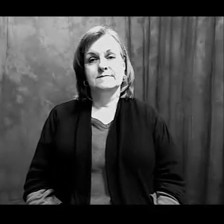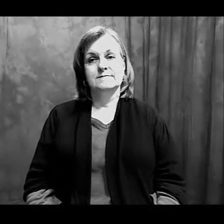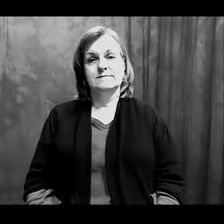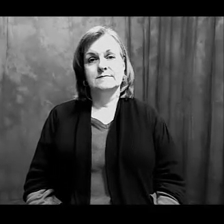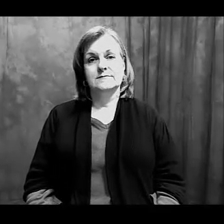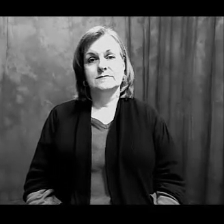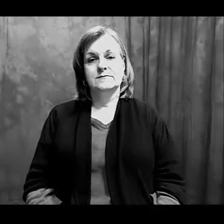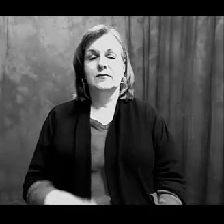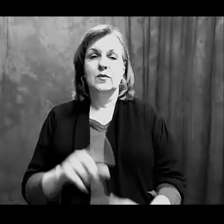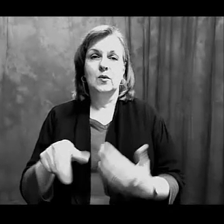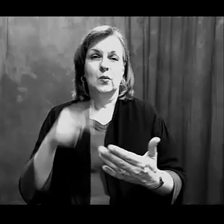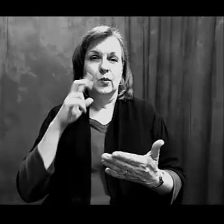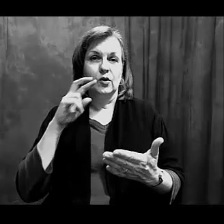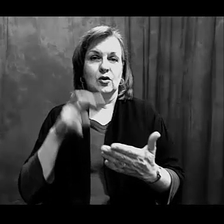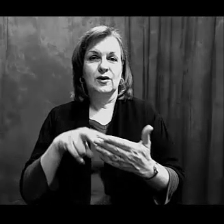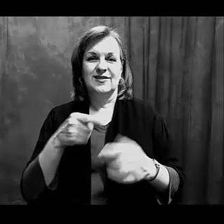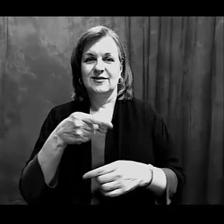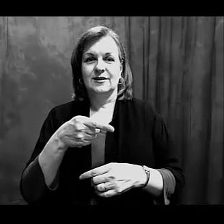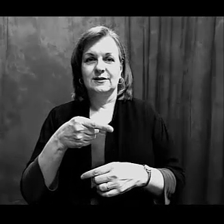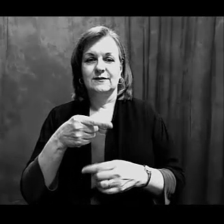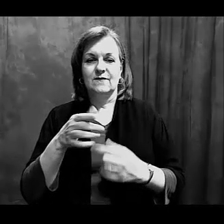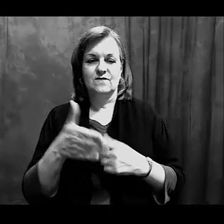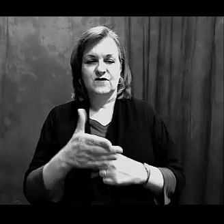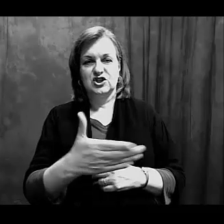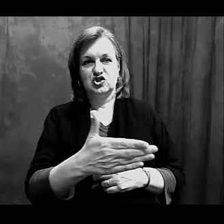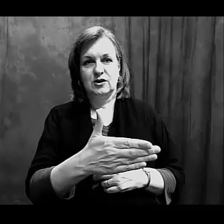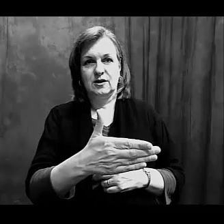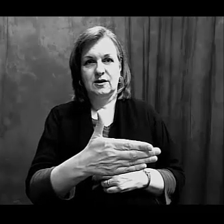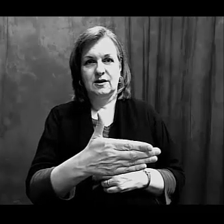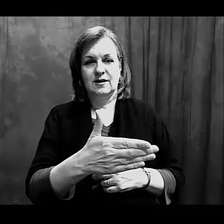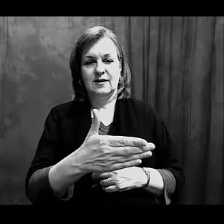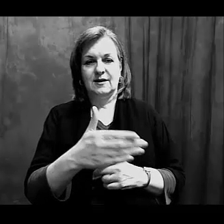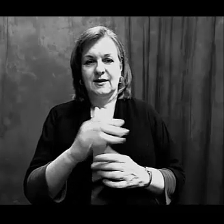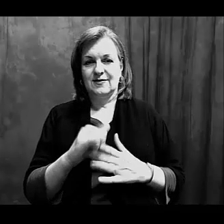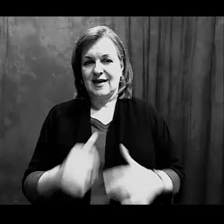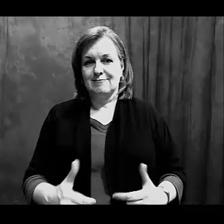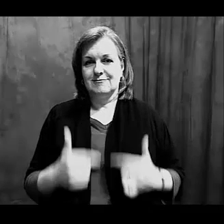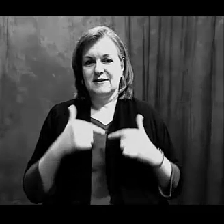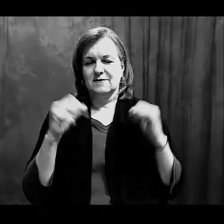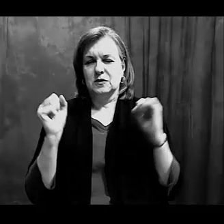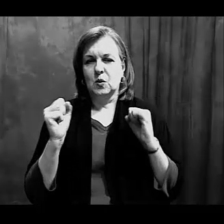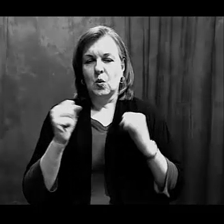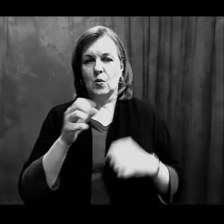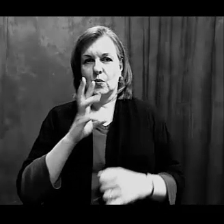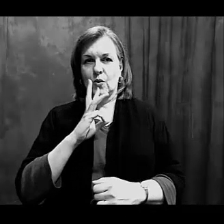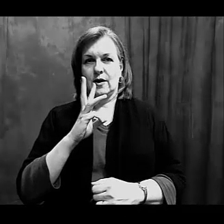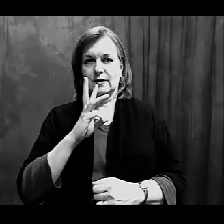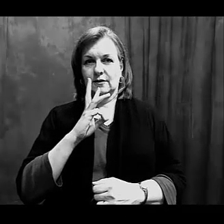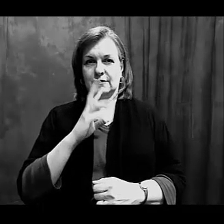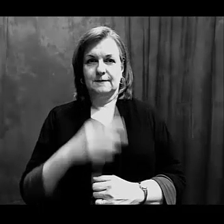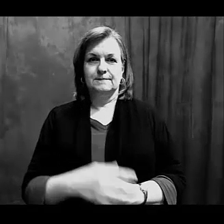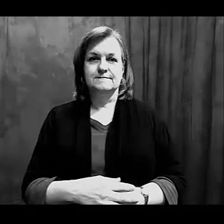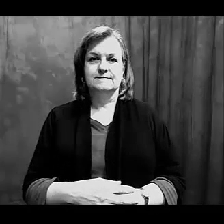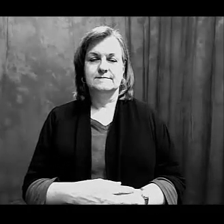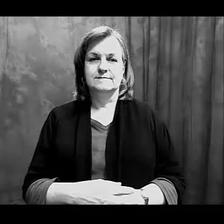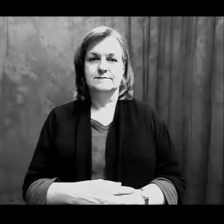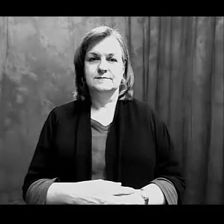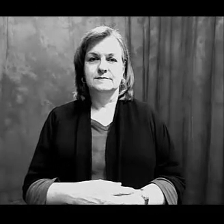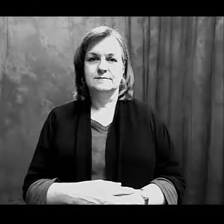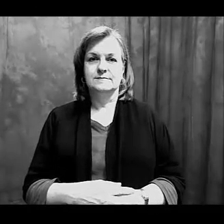and when we look at things like this fish that are in very cold waters